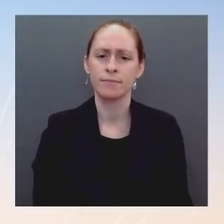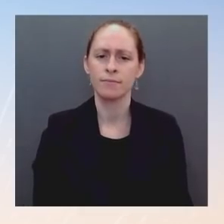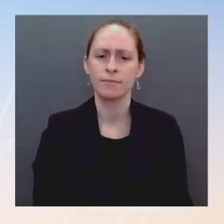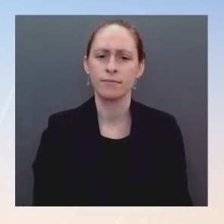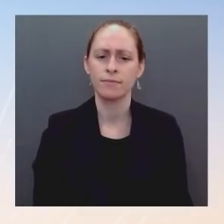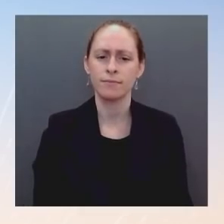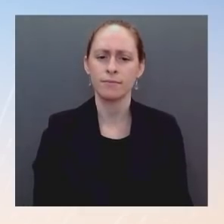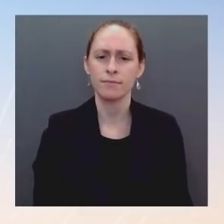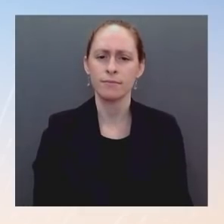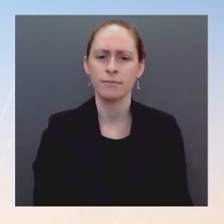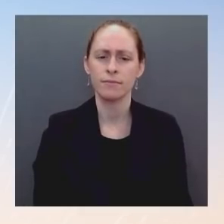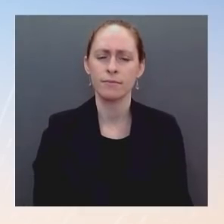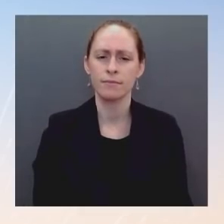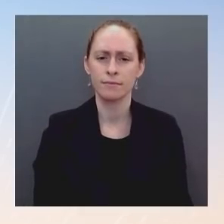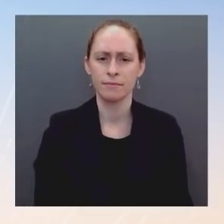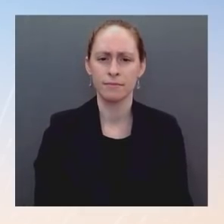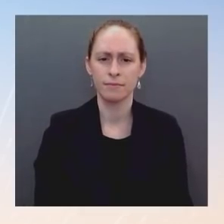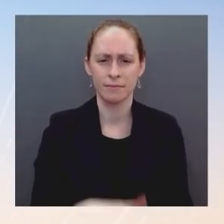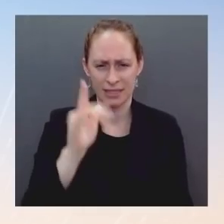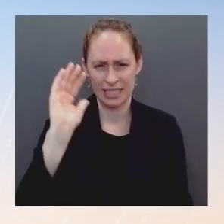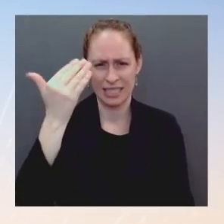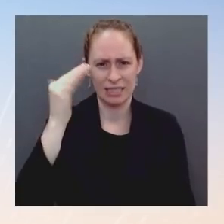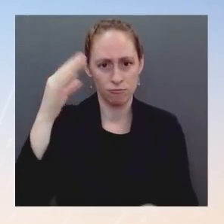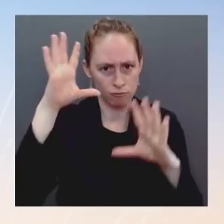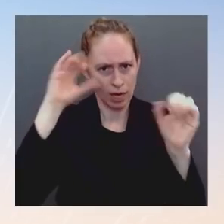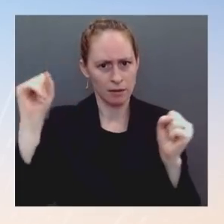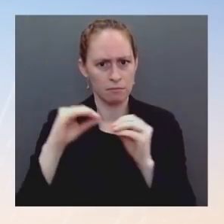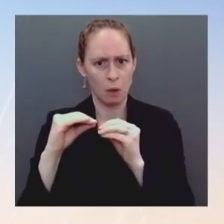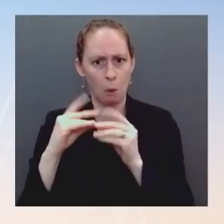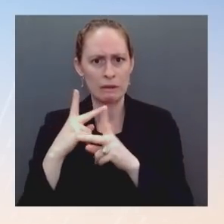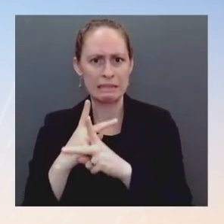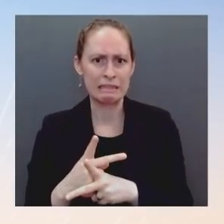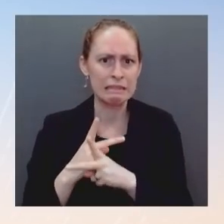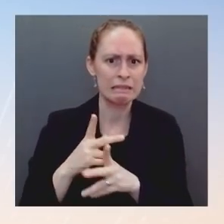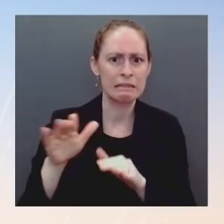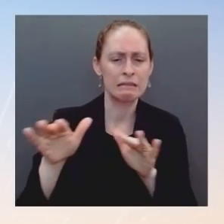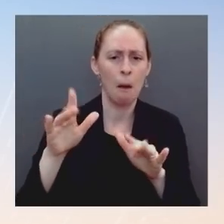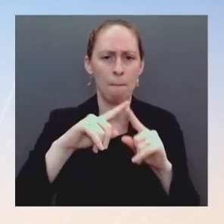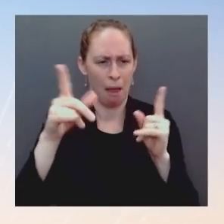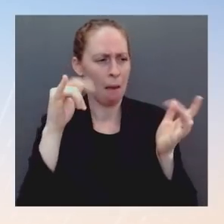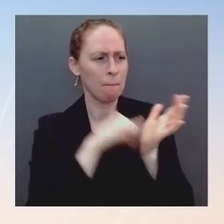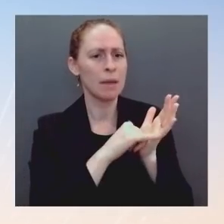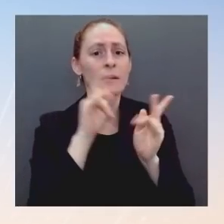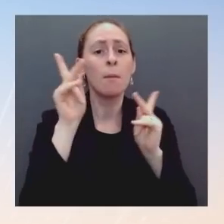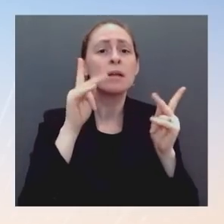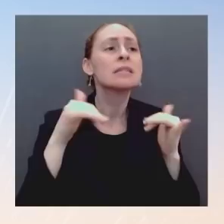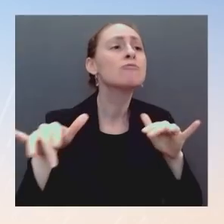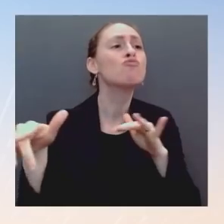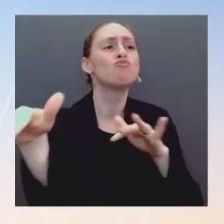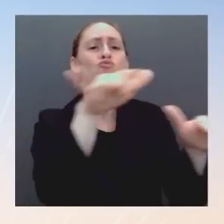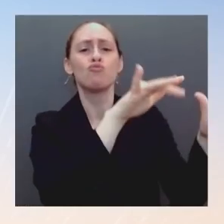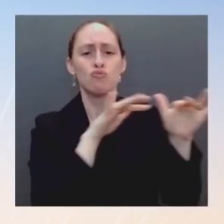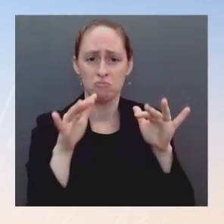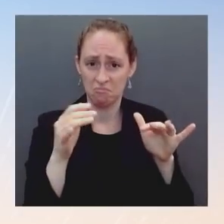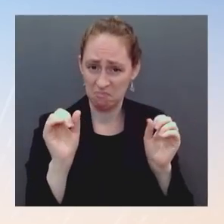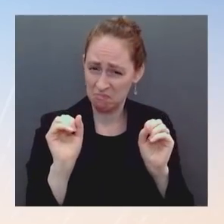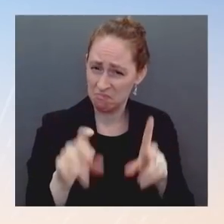there are a number of precautions that we have long taken from the White House and around the President and Vice President, which I think is to be expected.